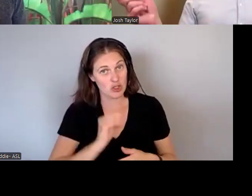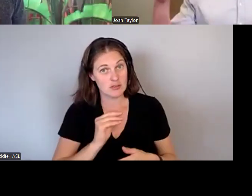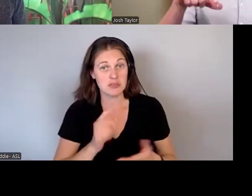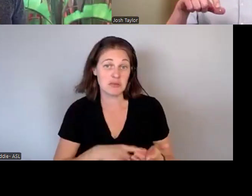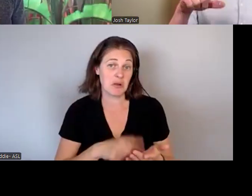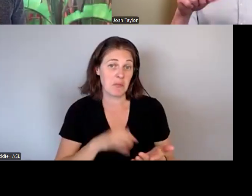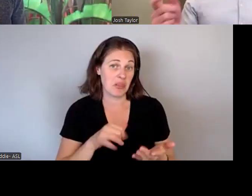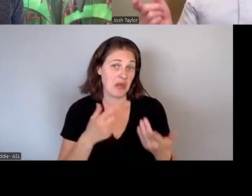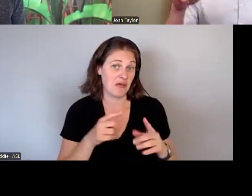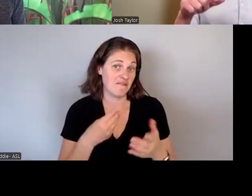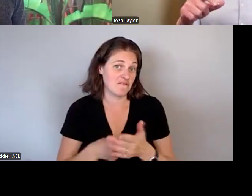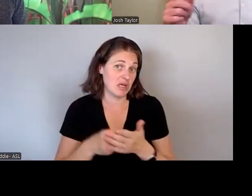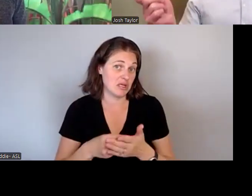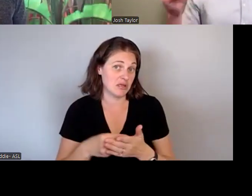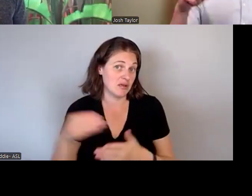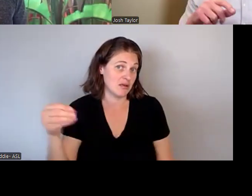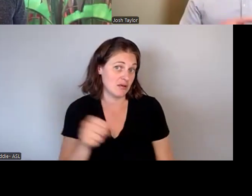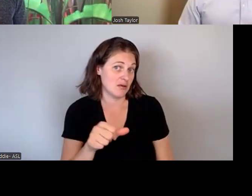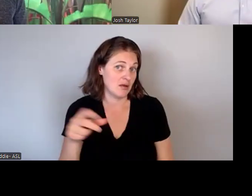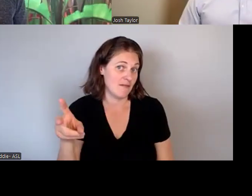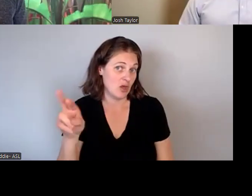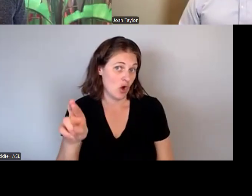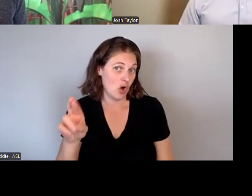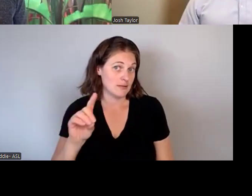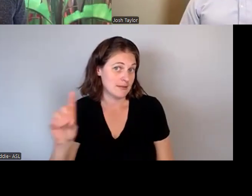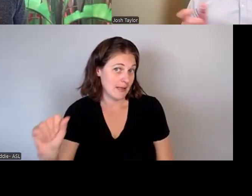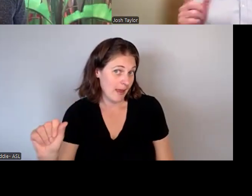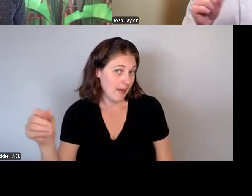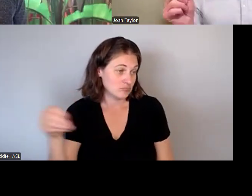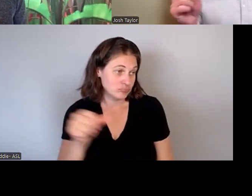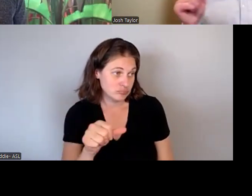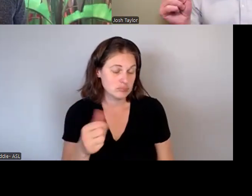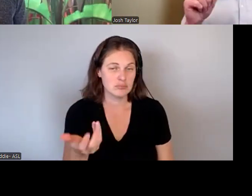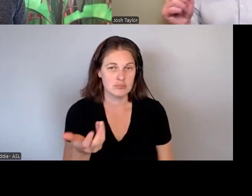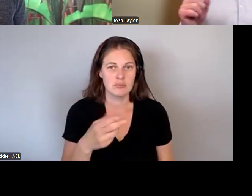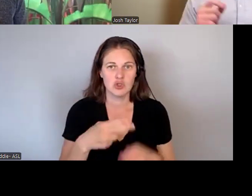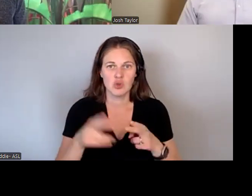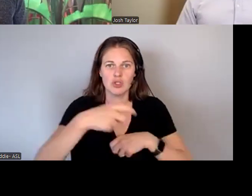be funded through VR and through DDA. I've seen a lot of, you know, short-term internship work-based learning experiences